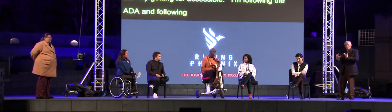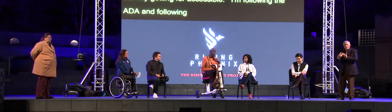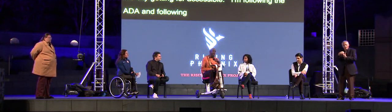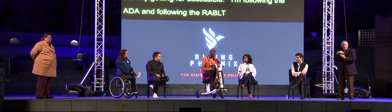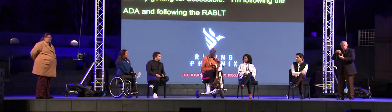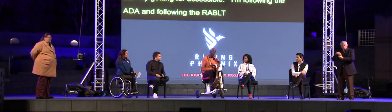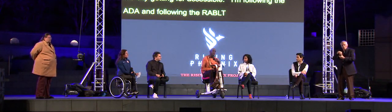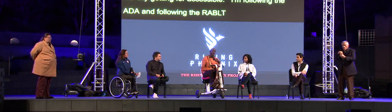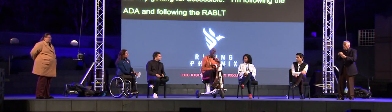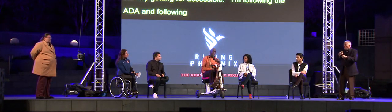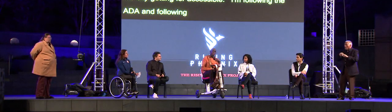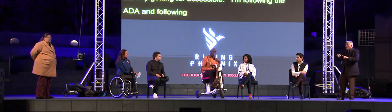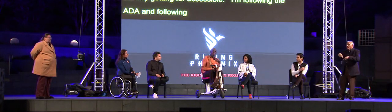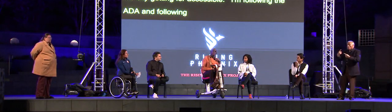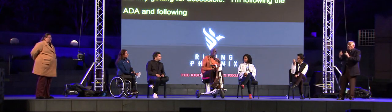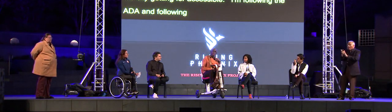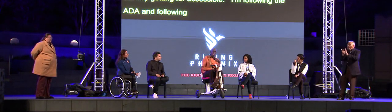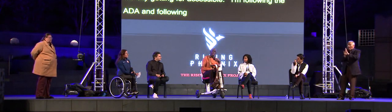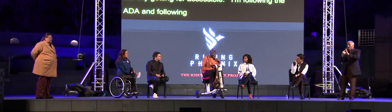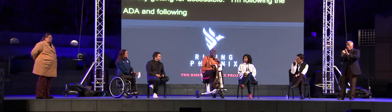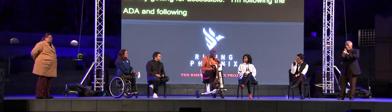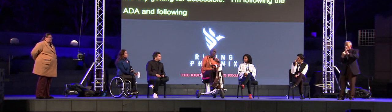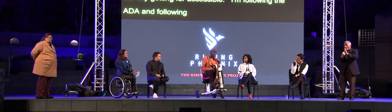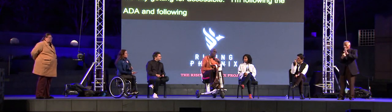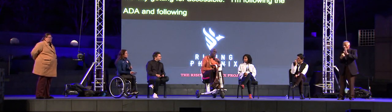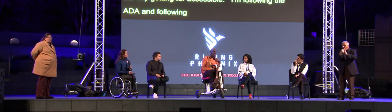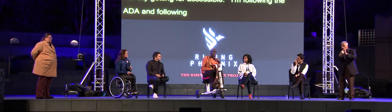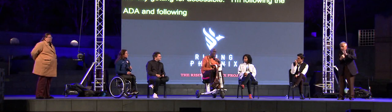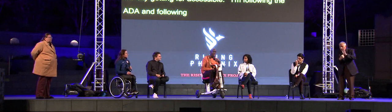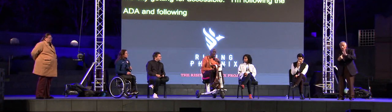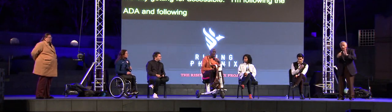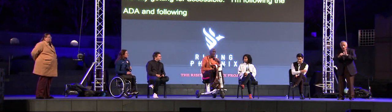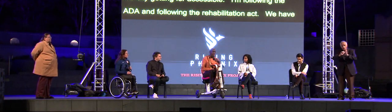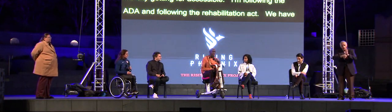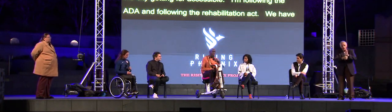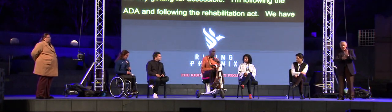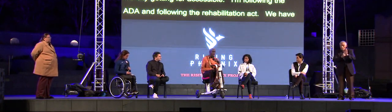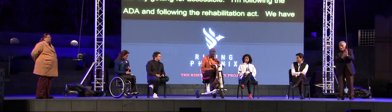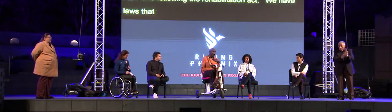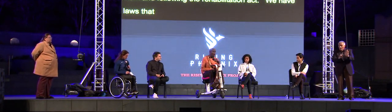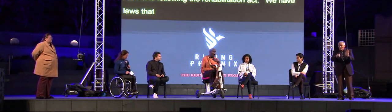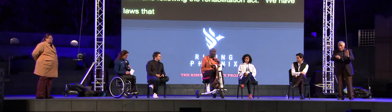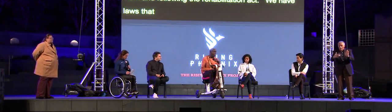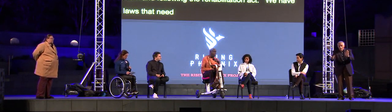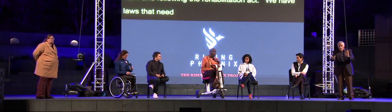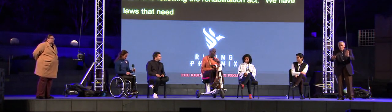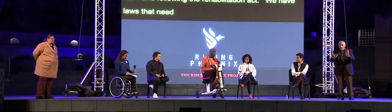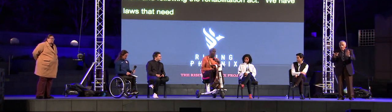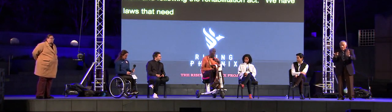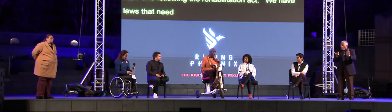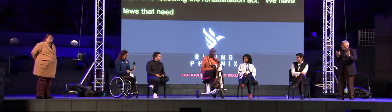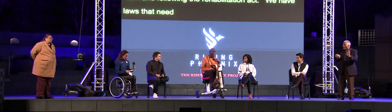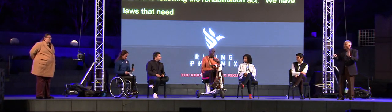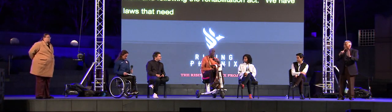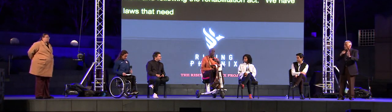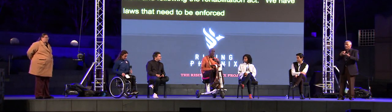but we have laws that need to be enforced and need to be fully funded.